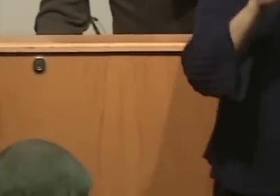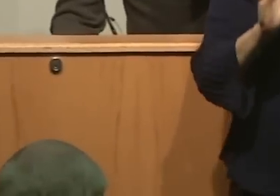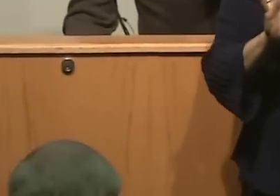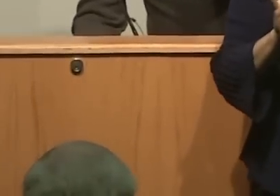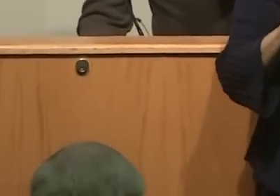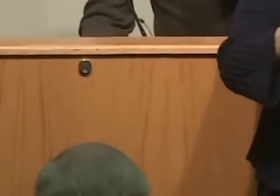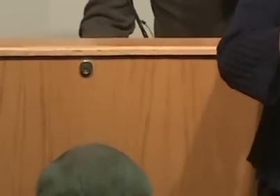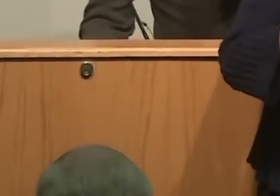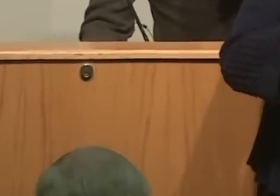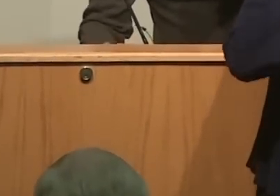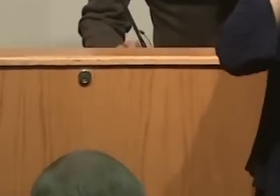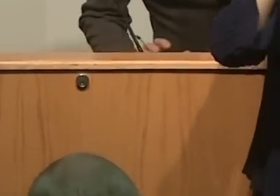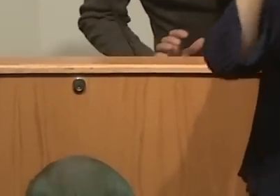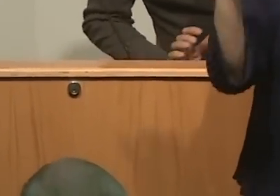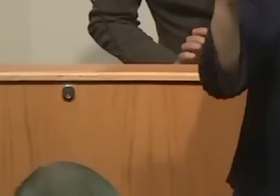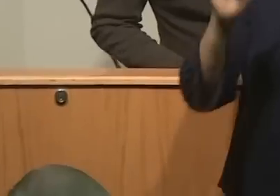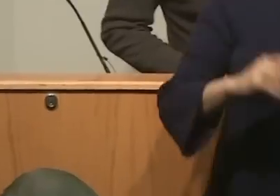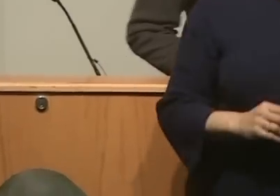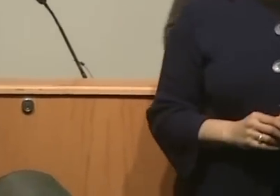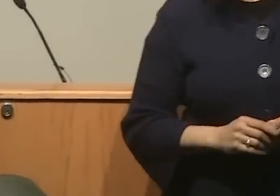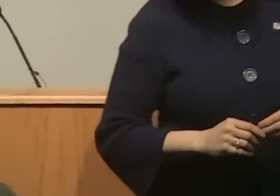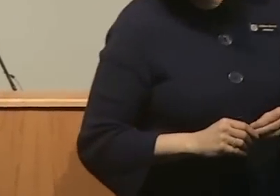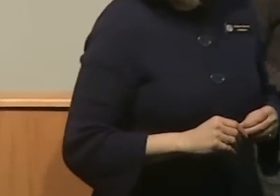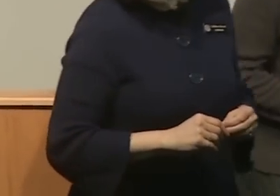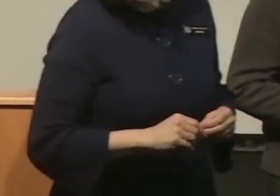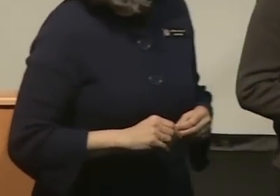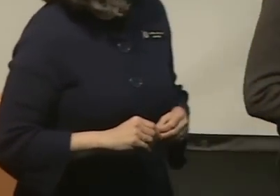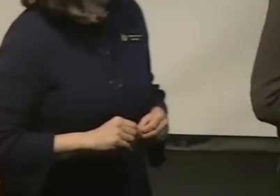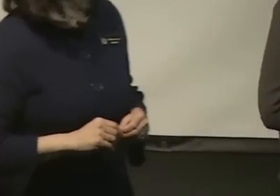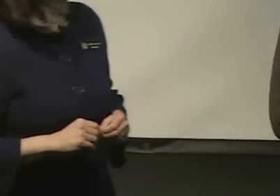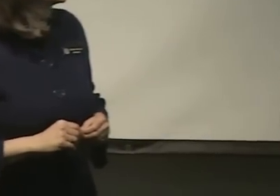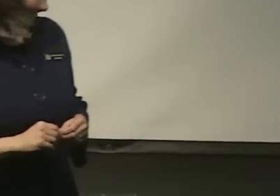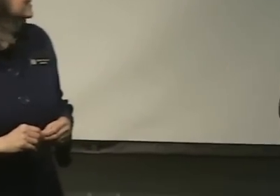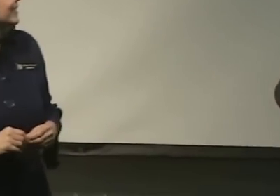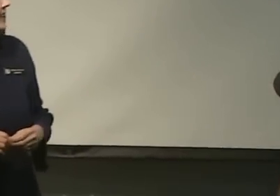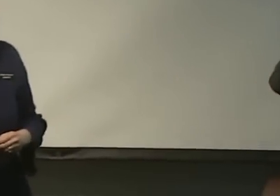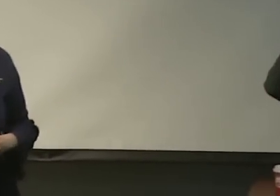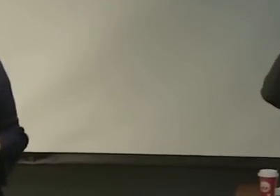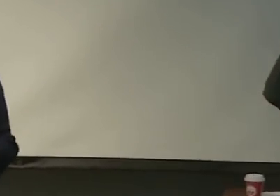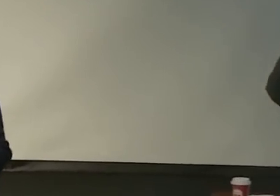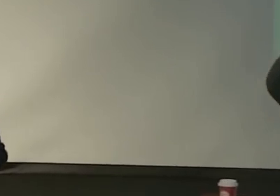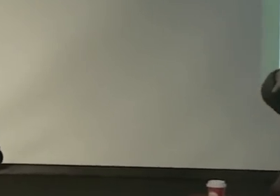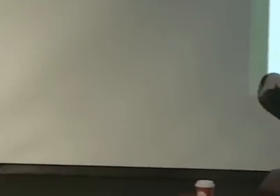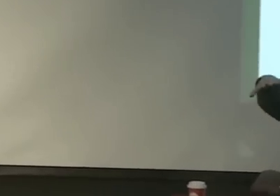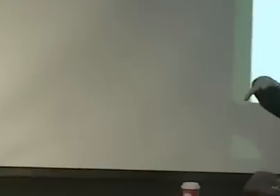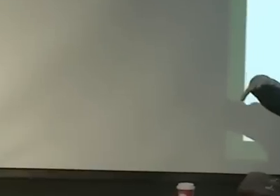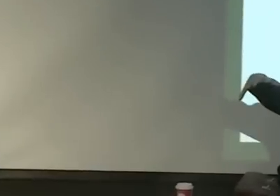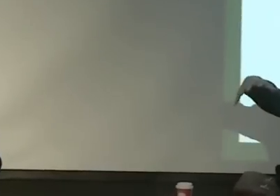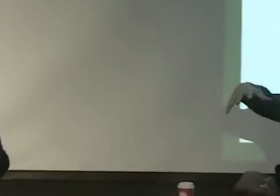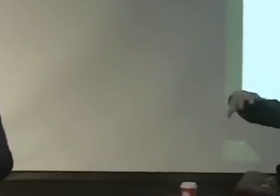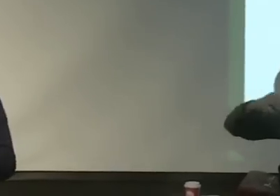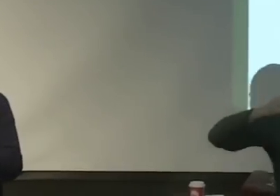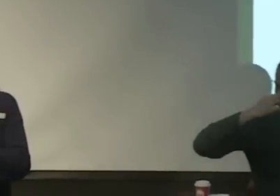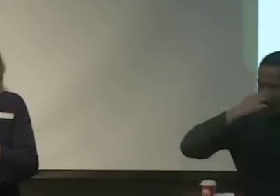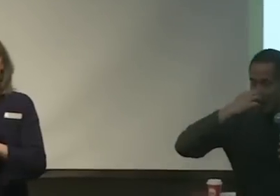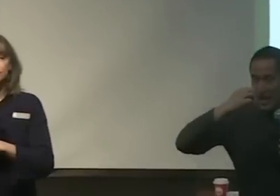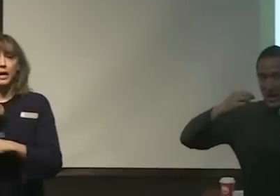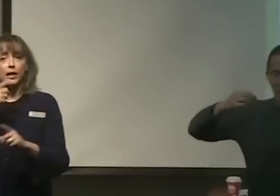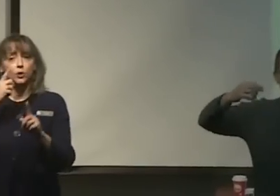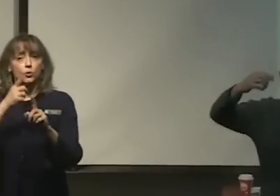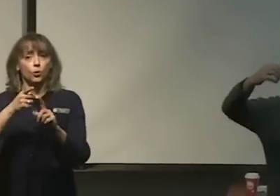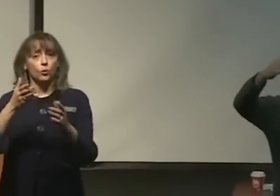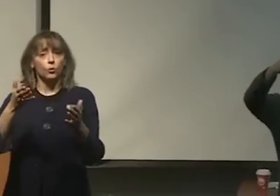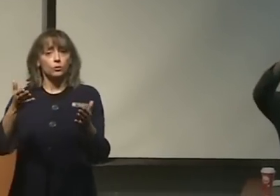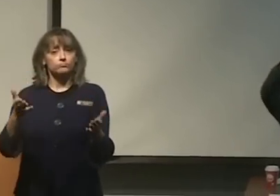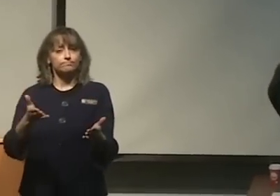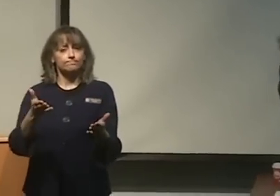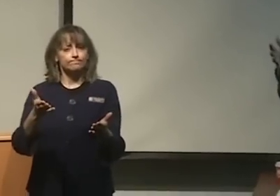Okay. So my goal this morning is to entice you to come back